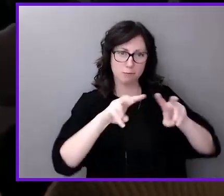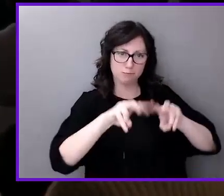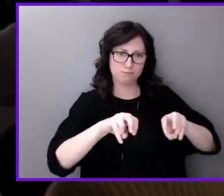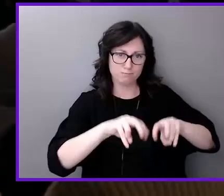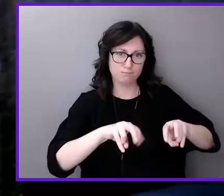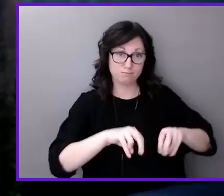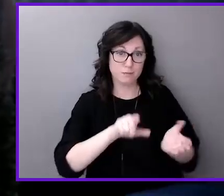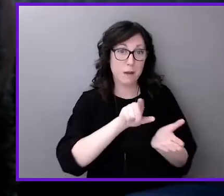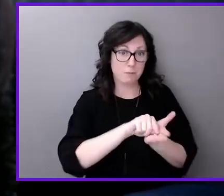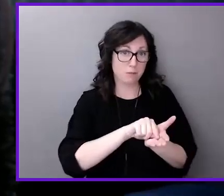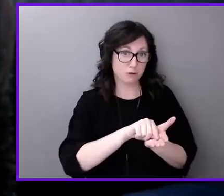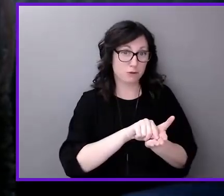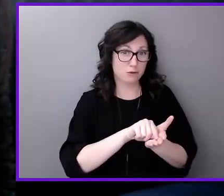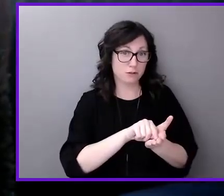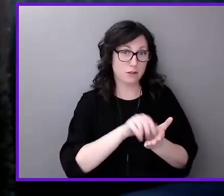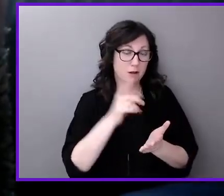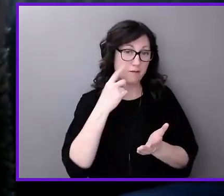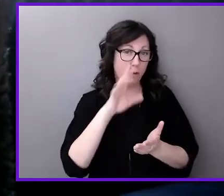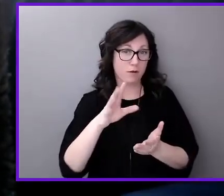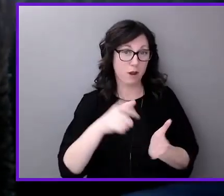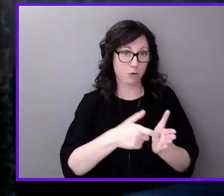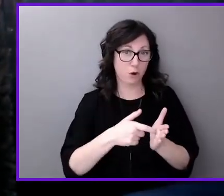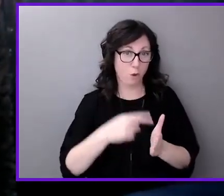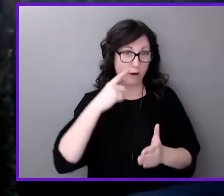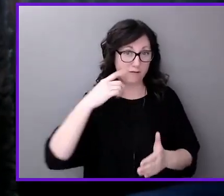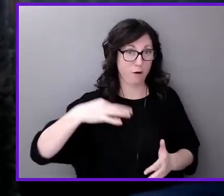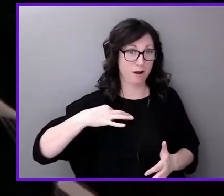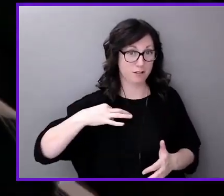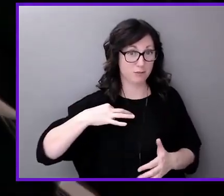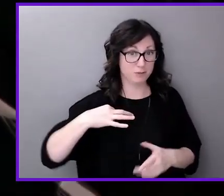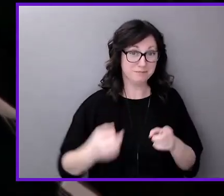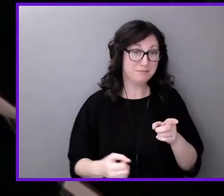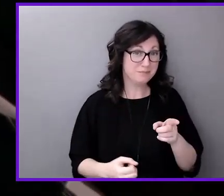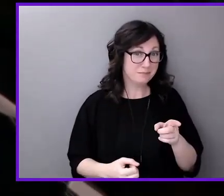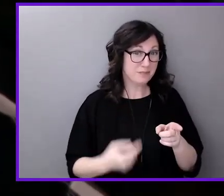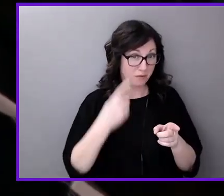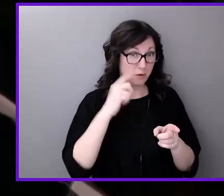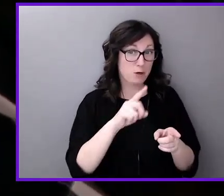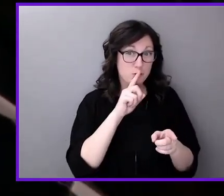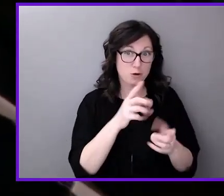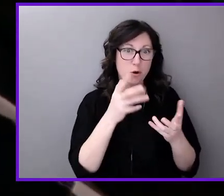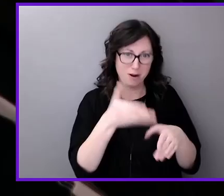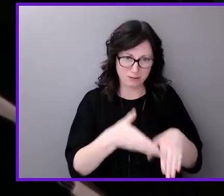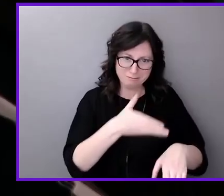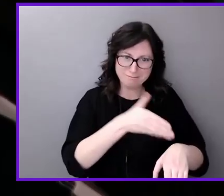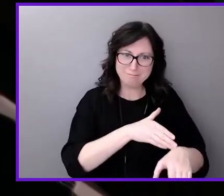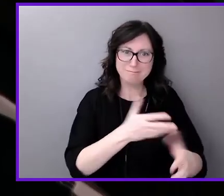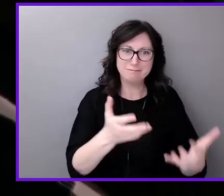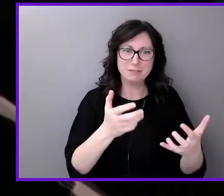organizations. It is absolutely something we want to do and are currently looking at. We even